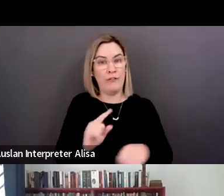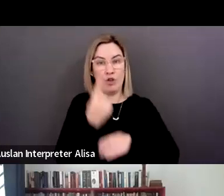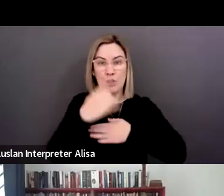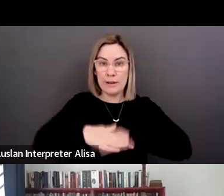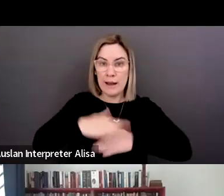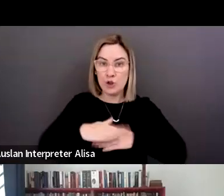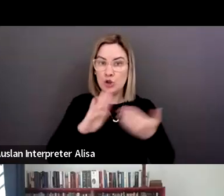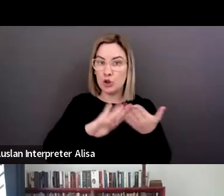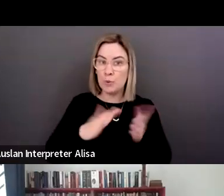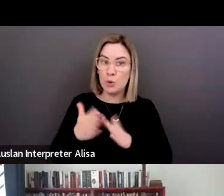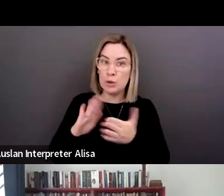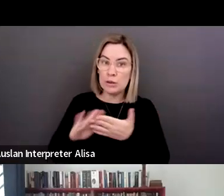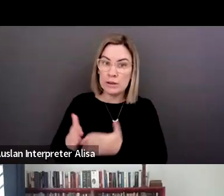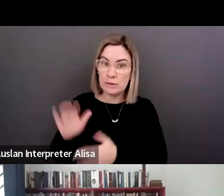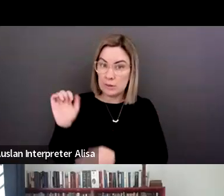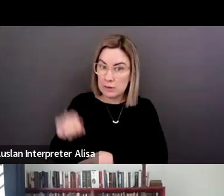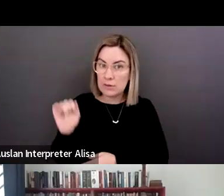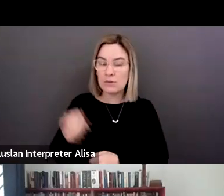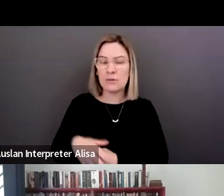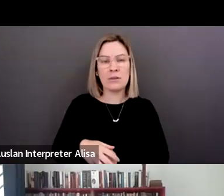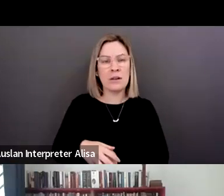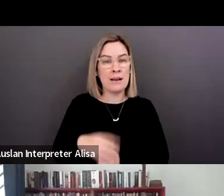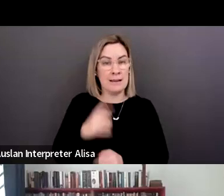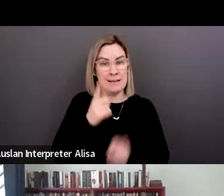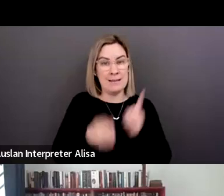to and coming from is aligned with your values, whether it be a safe climate